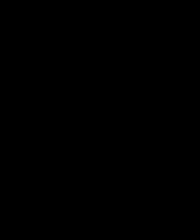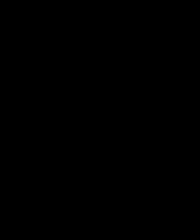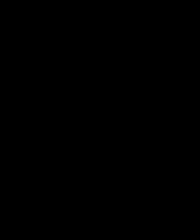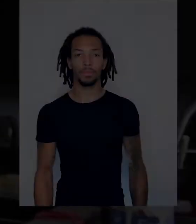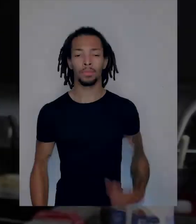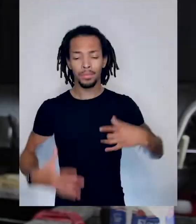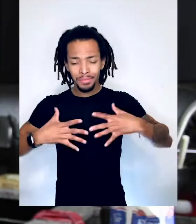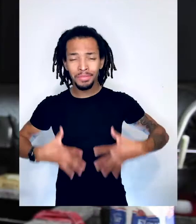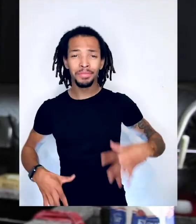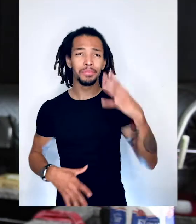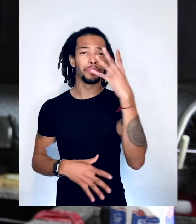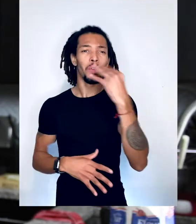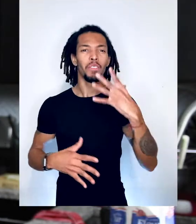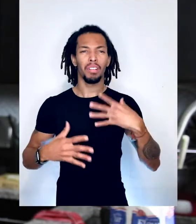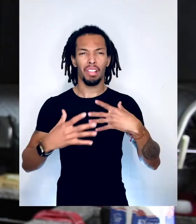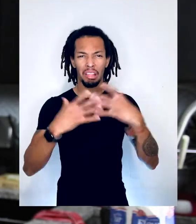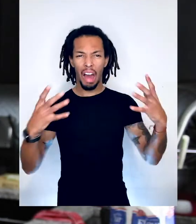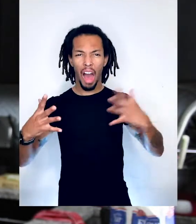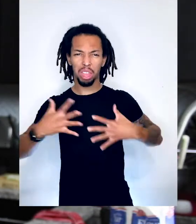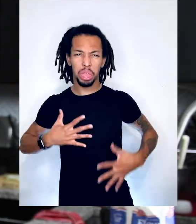I have so much flour on this really nice dress.